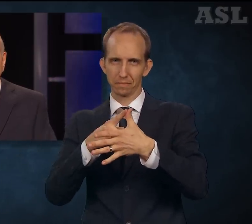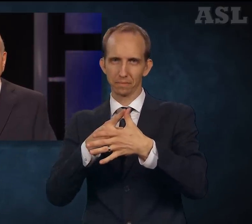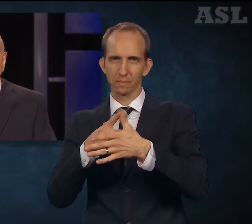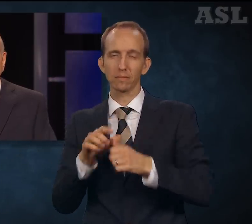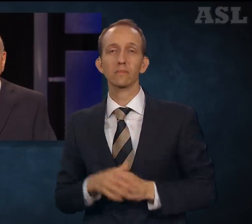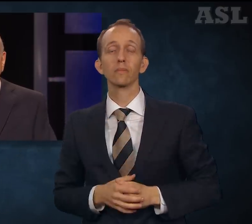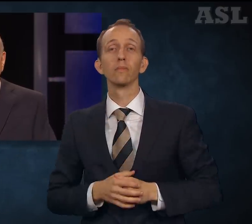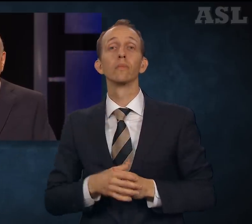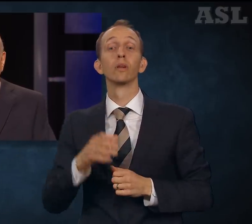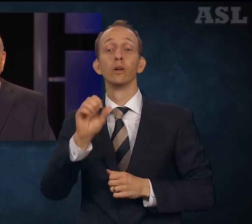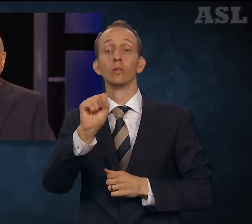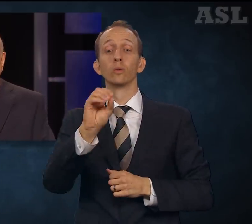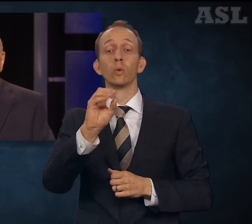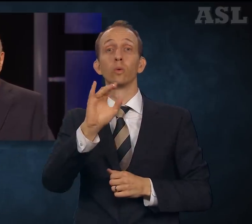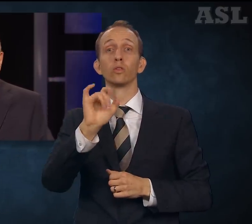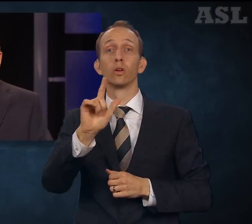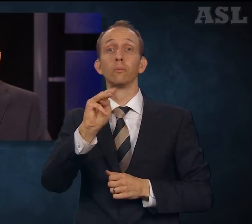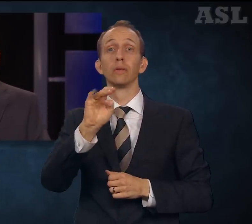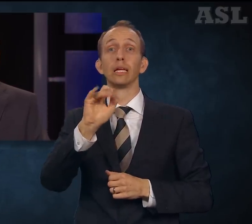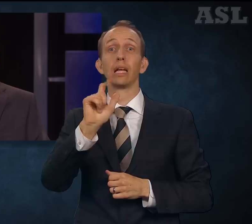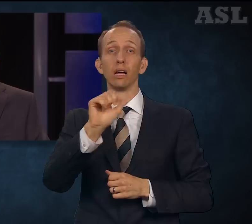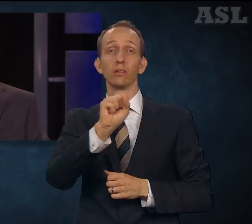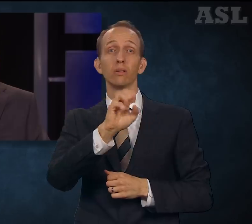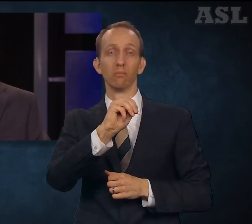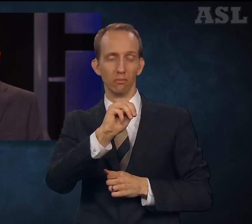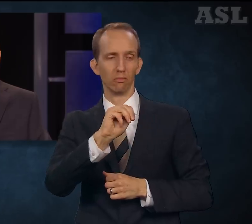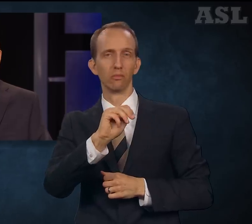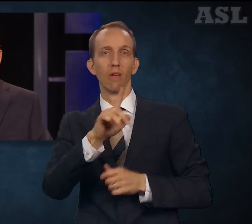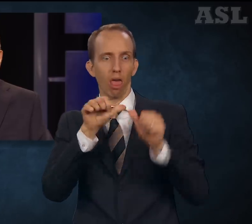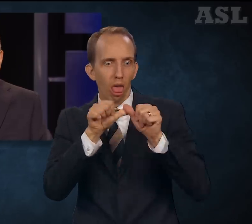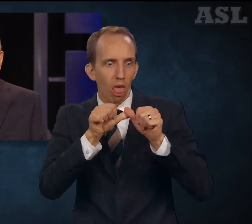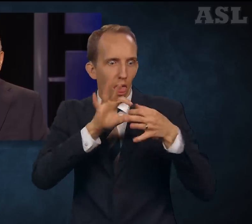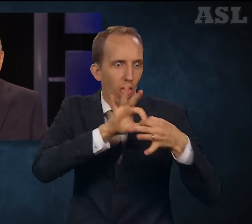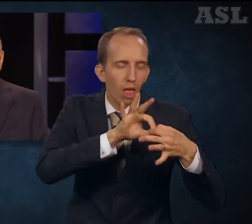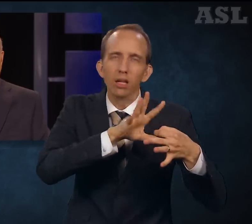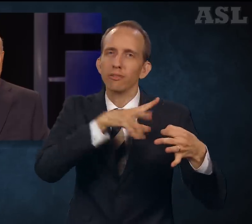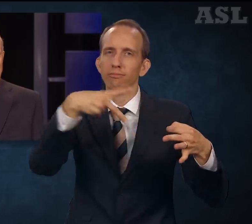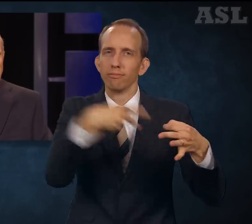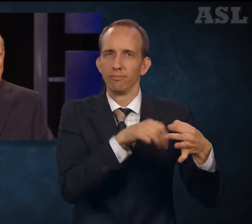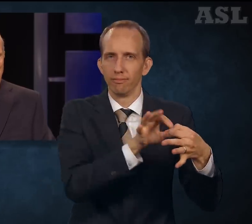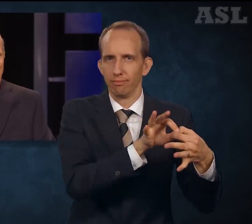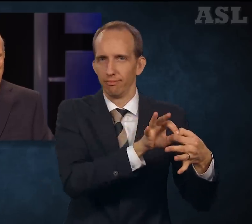FIRST, DISENGAGE FROM A CONSTANT